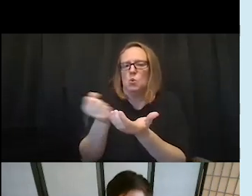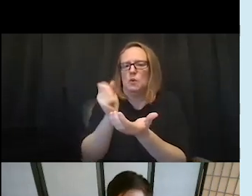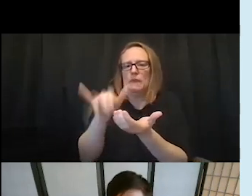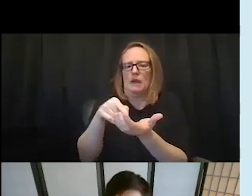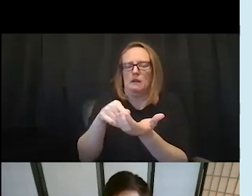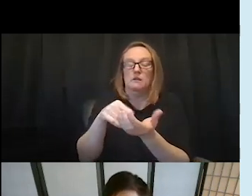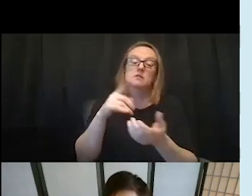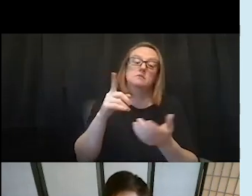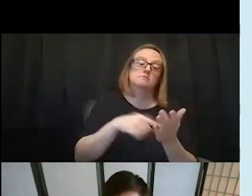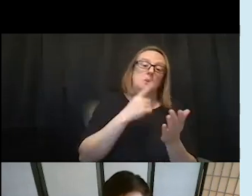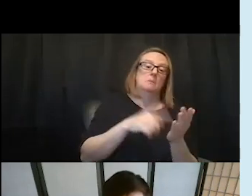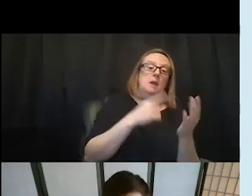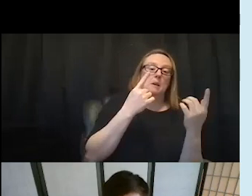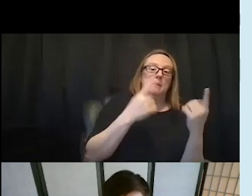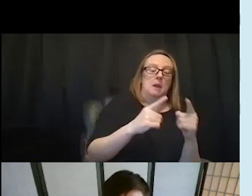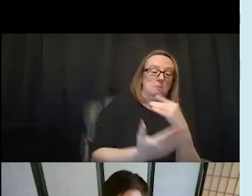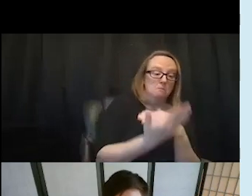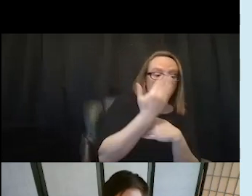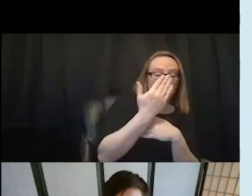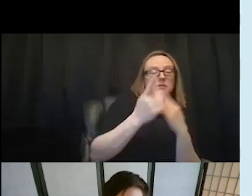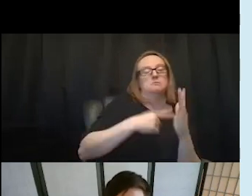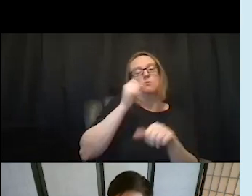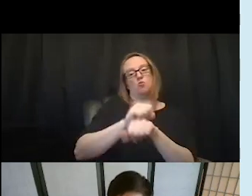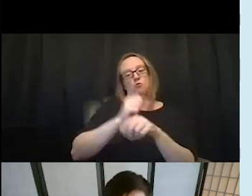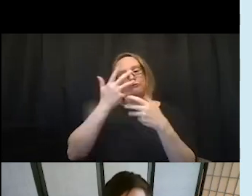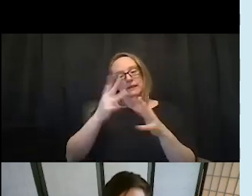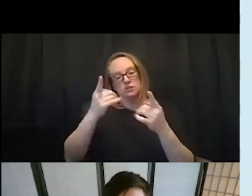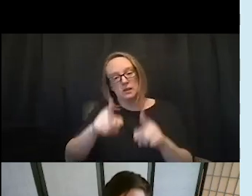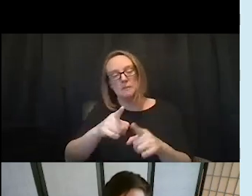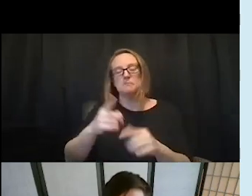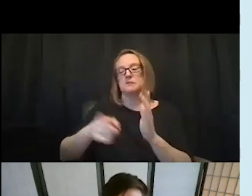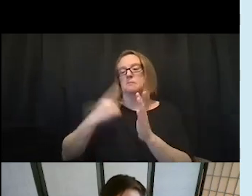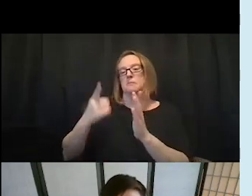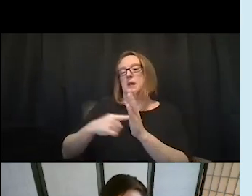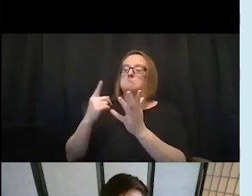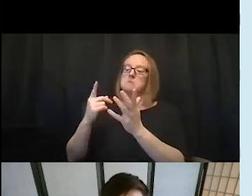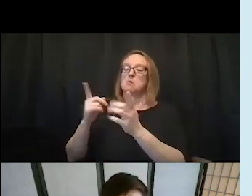sometimes it's right after work, sometimes it's when I'm interacting with a friend and just being